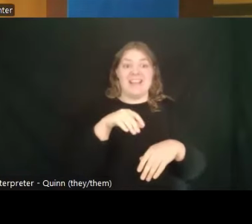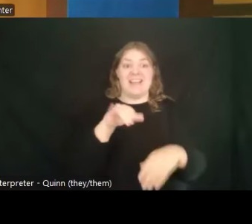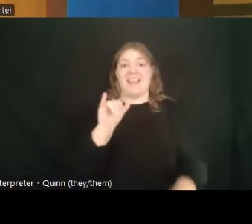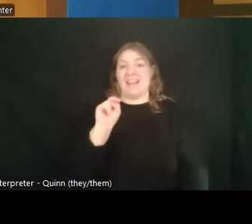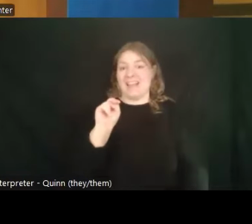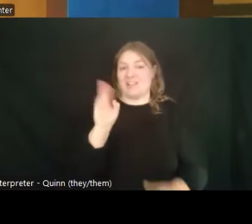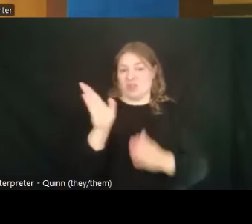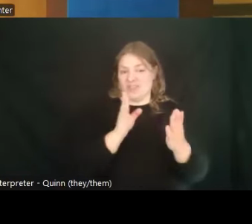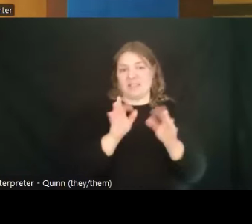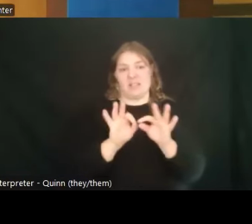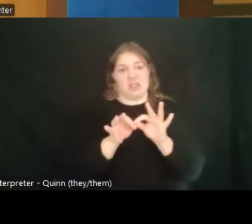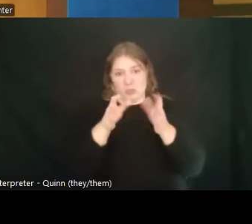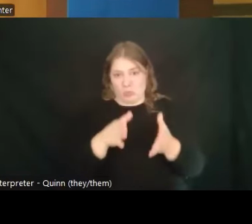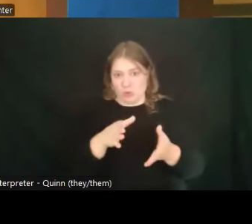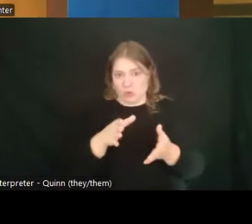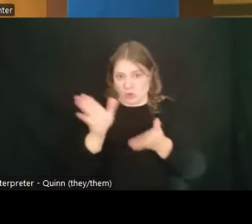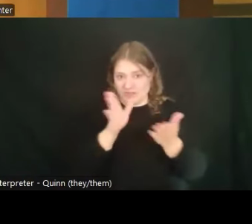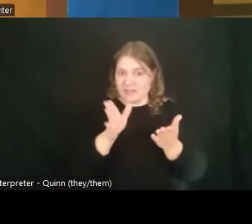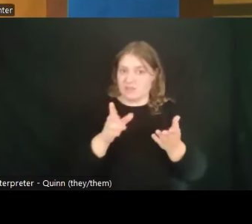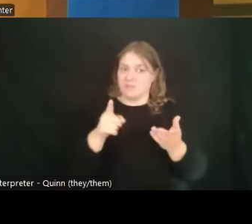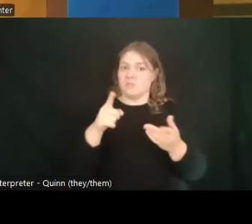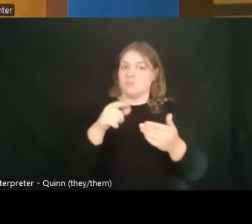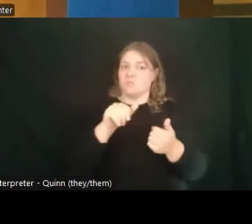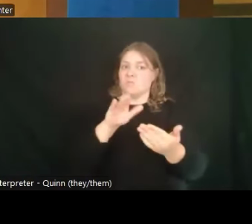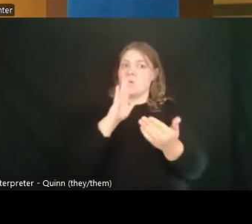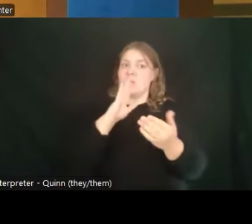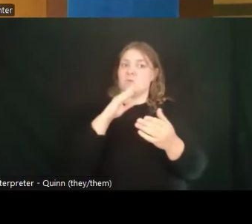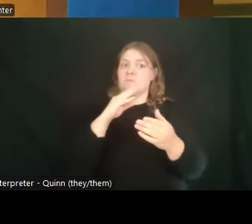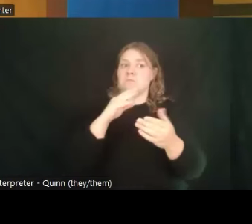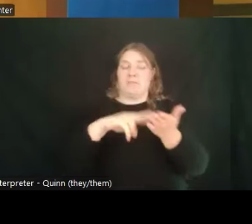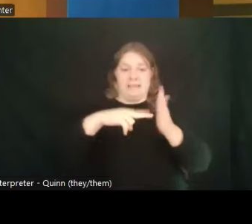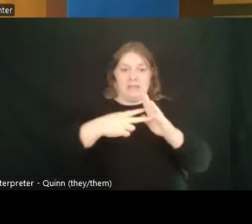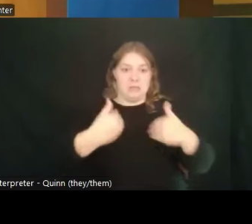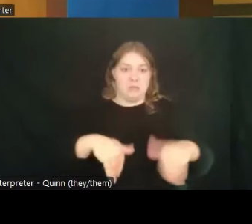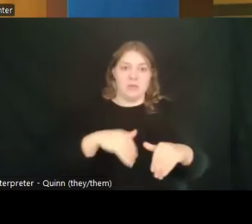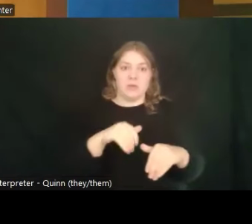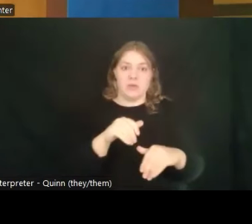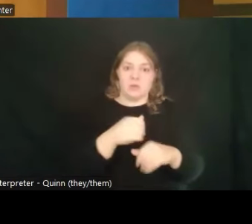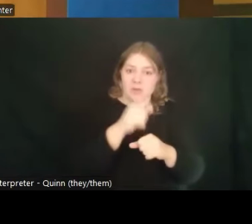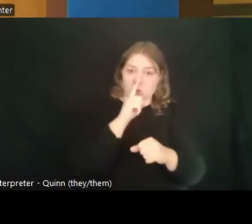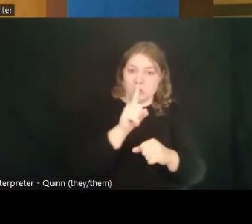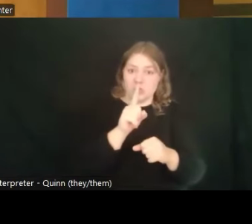that we're being very intentional as a team to make sure that our our Ser our service and